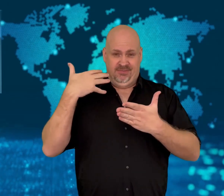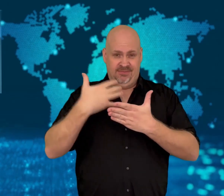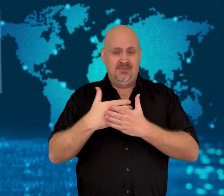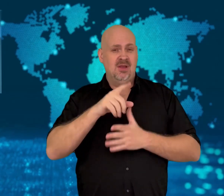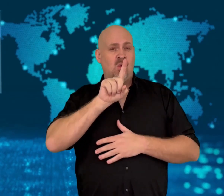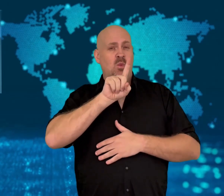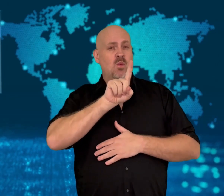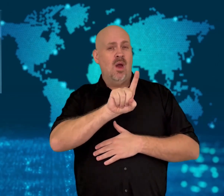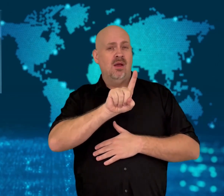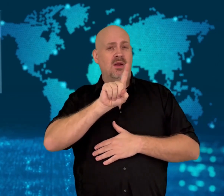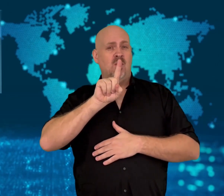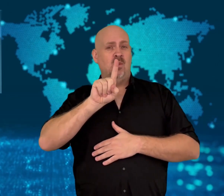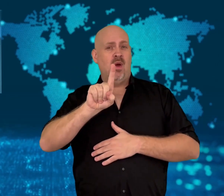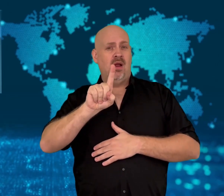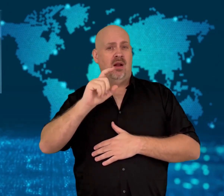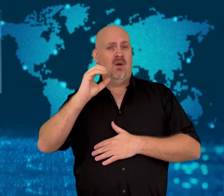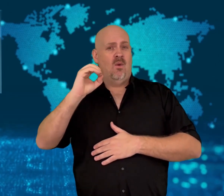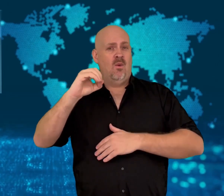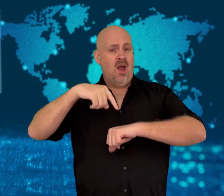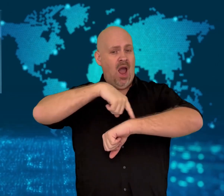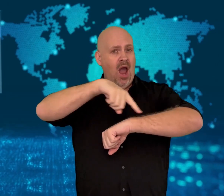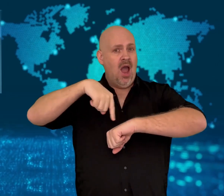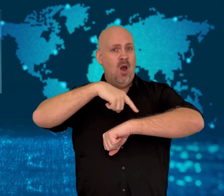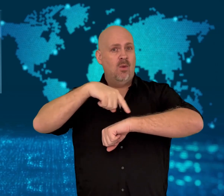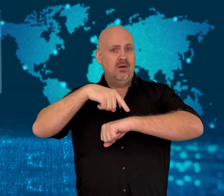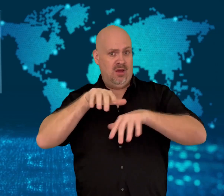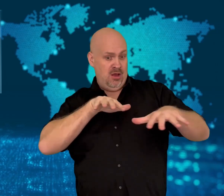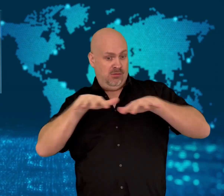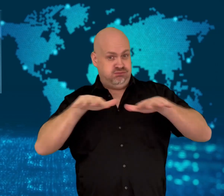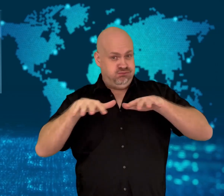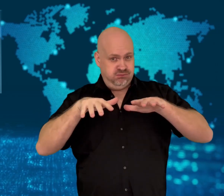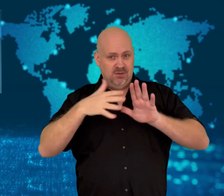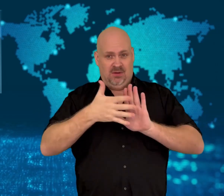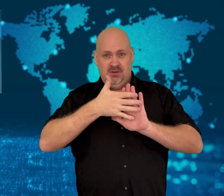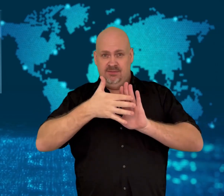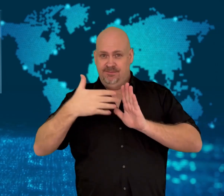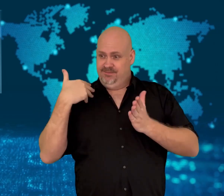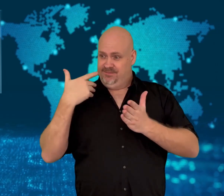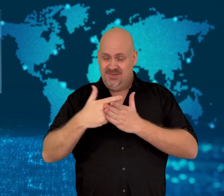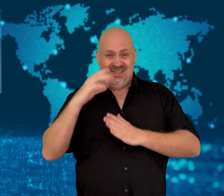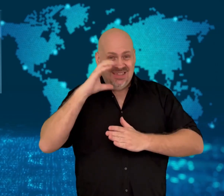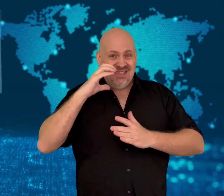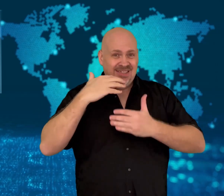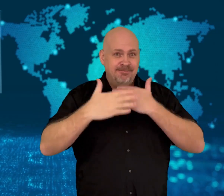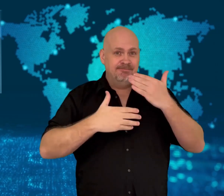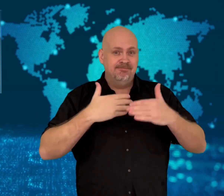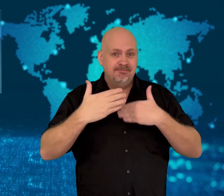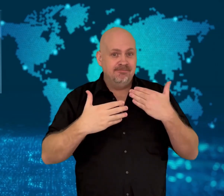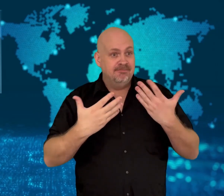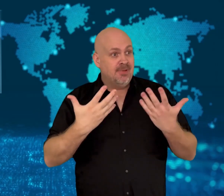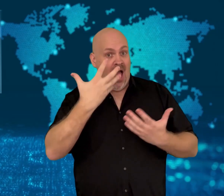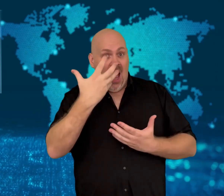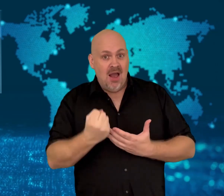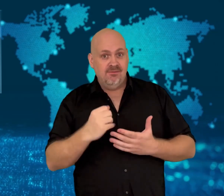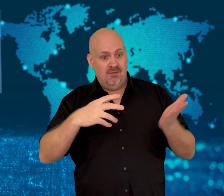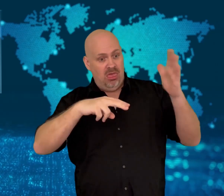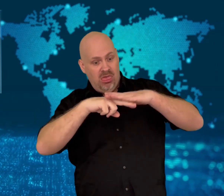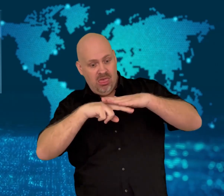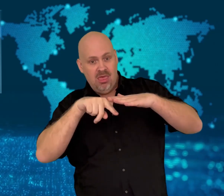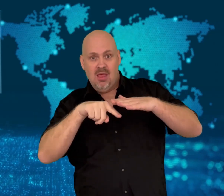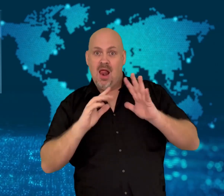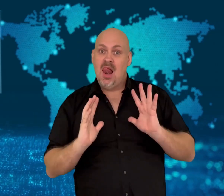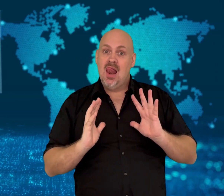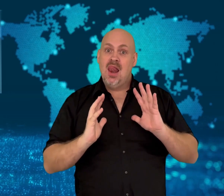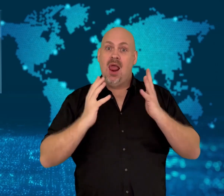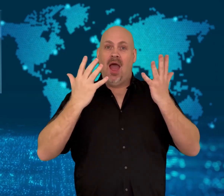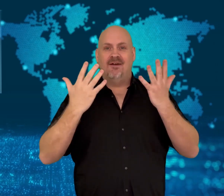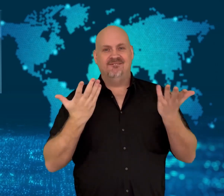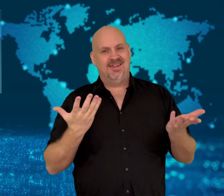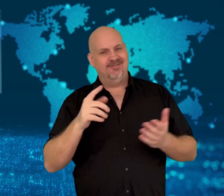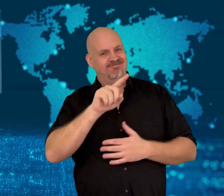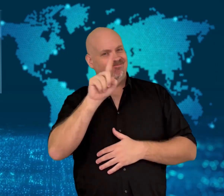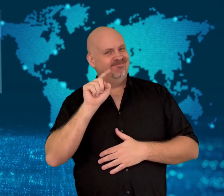As the search has passed 110 hours, it is doubtful that there are